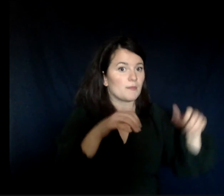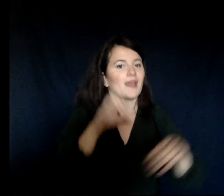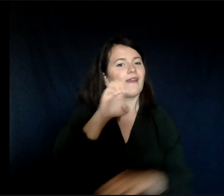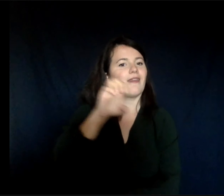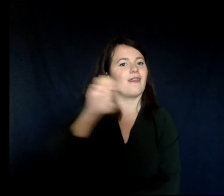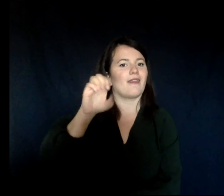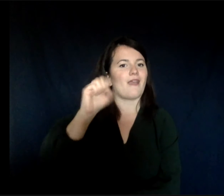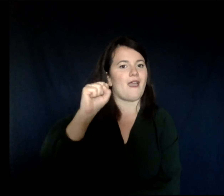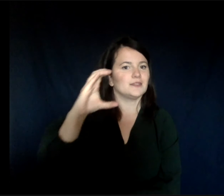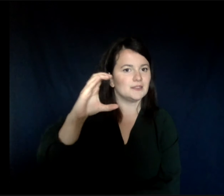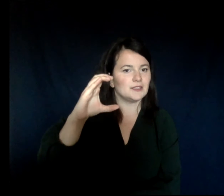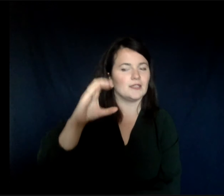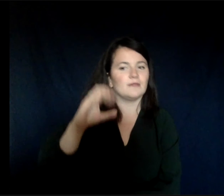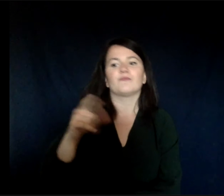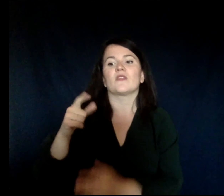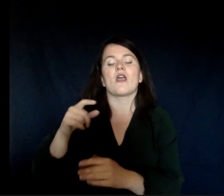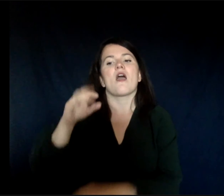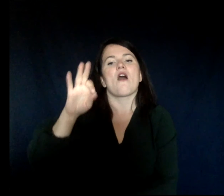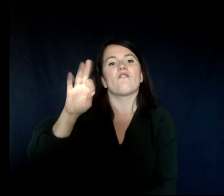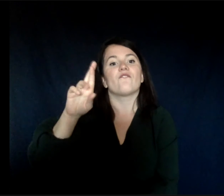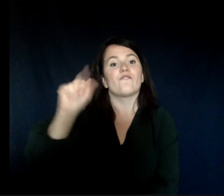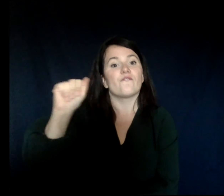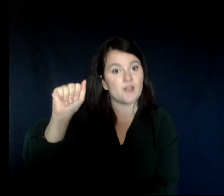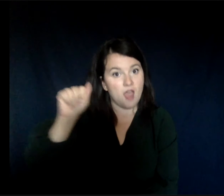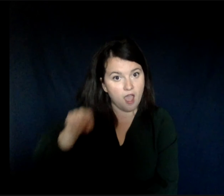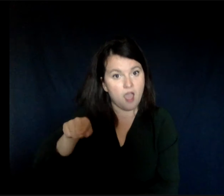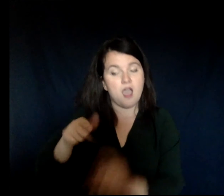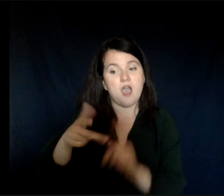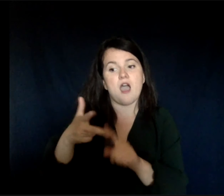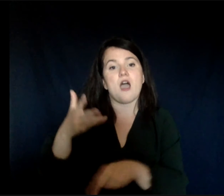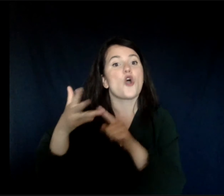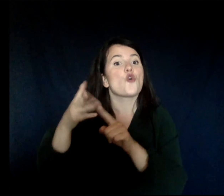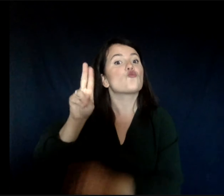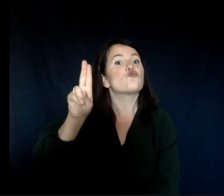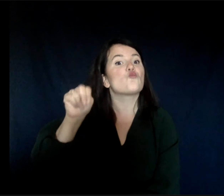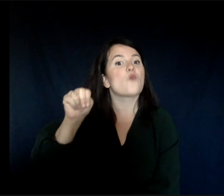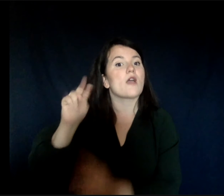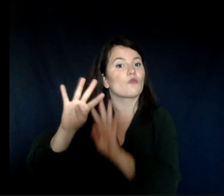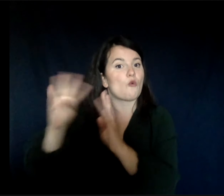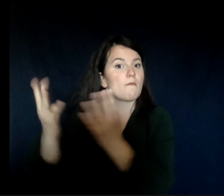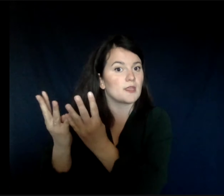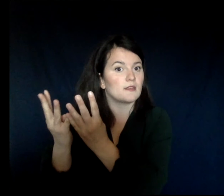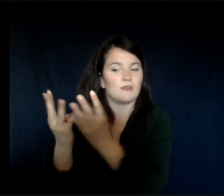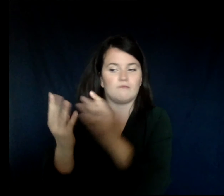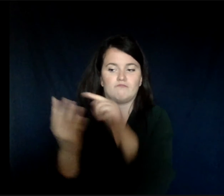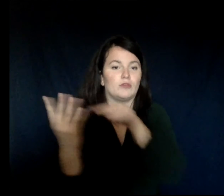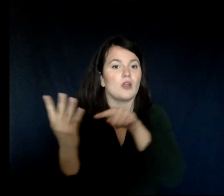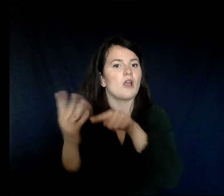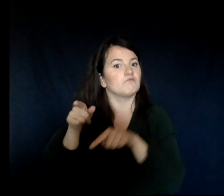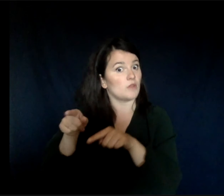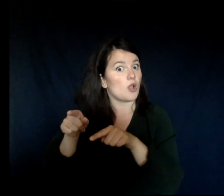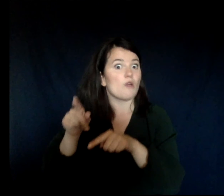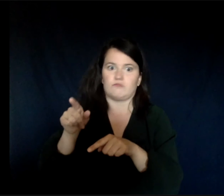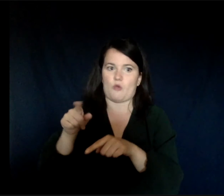the Fundamental Rights Agency and the UN committee, which is very active too. That will provide us